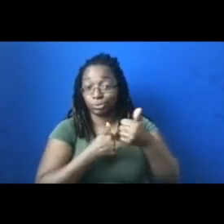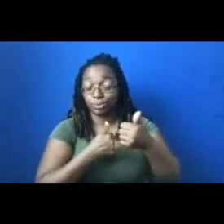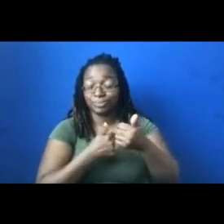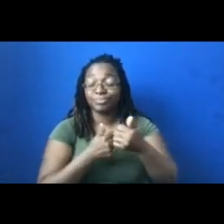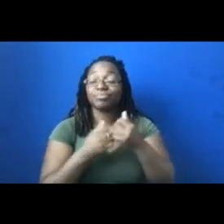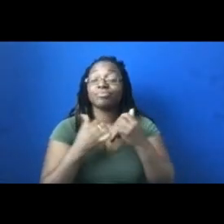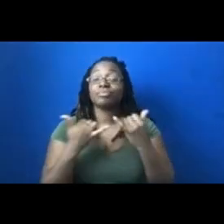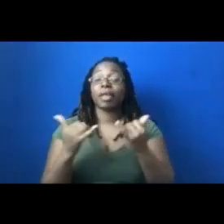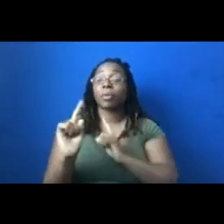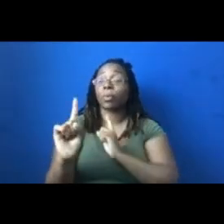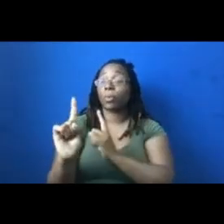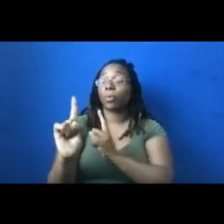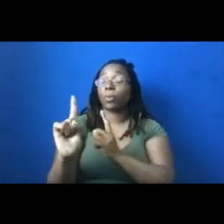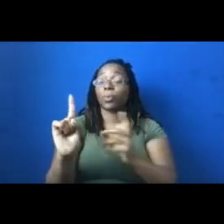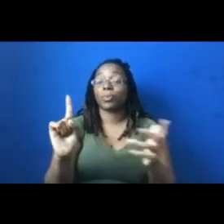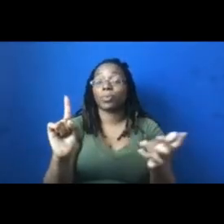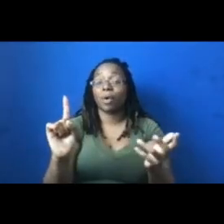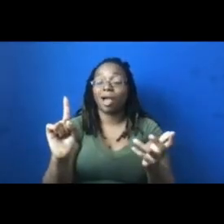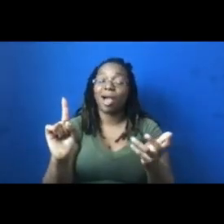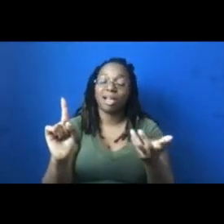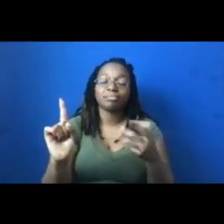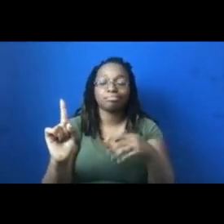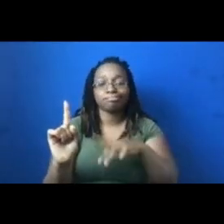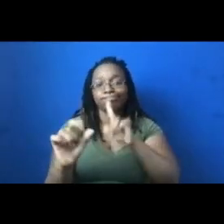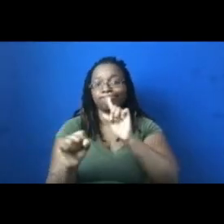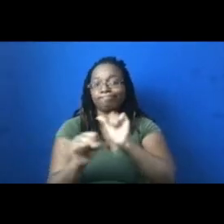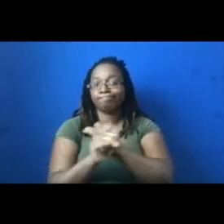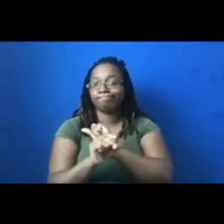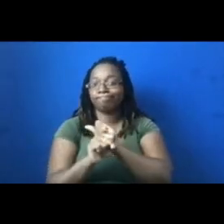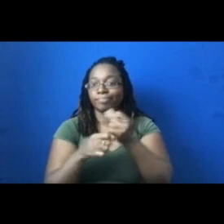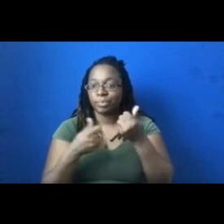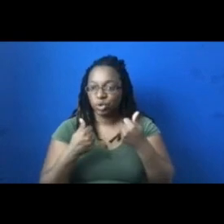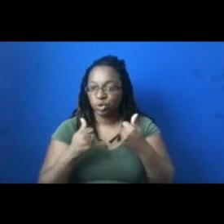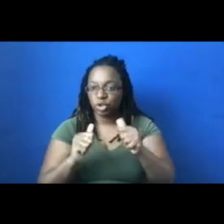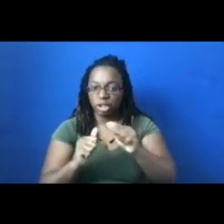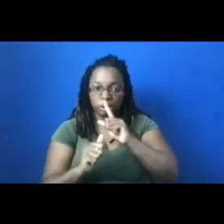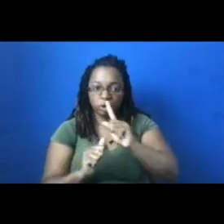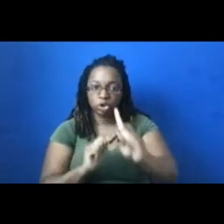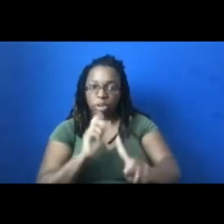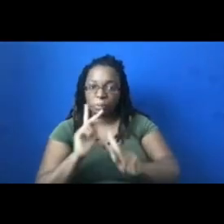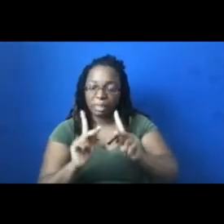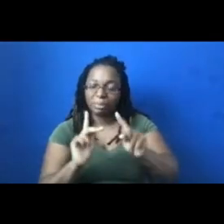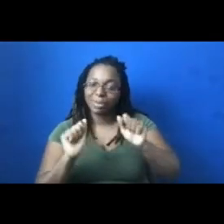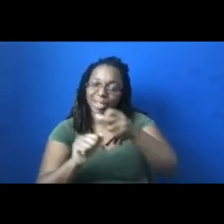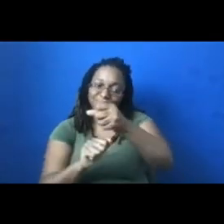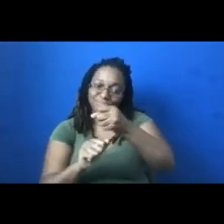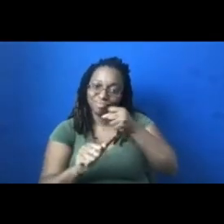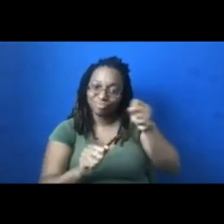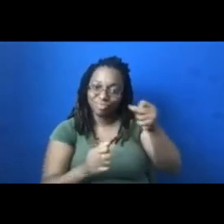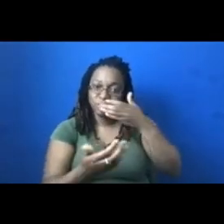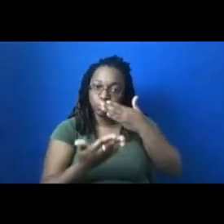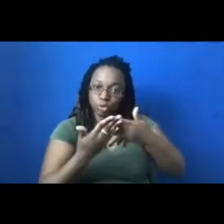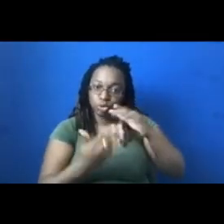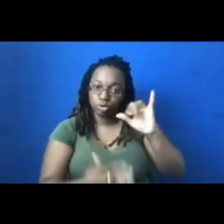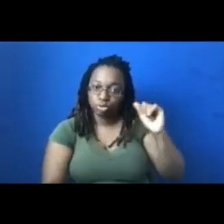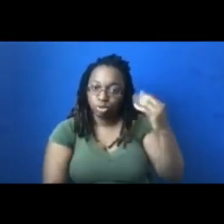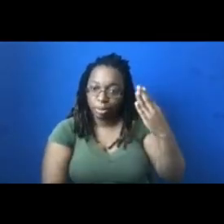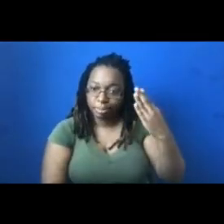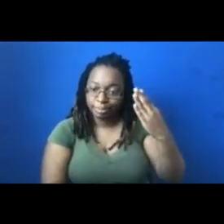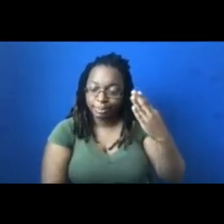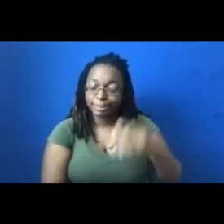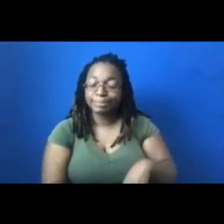is very much to put people into good jobs. So, recruitment, and